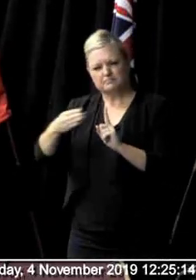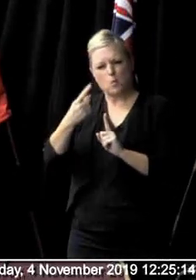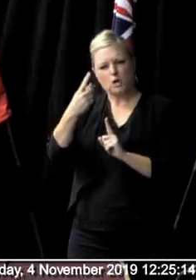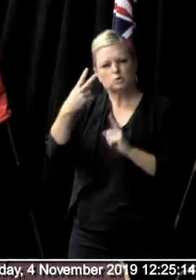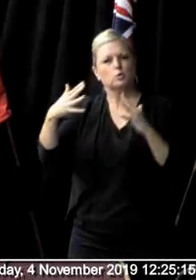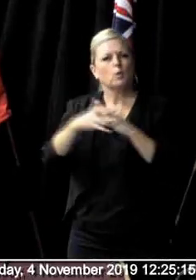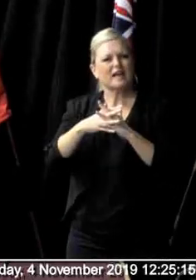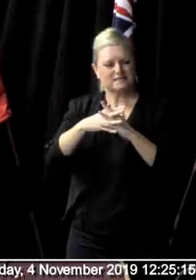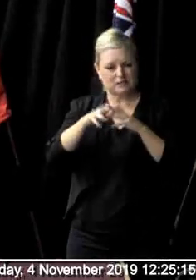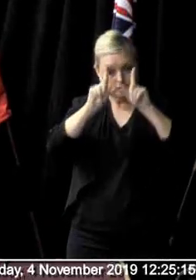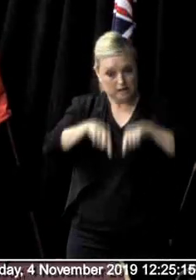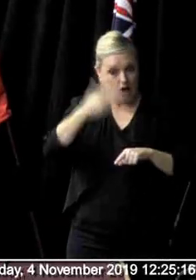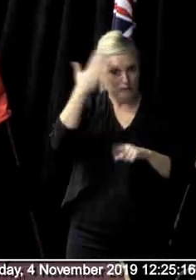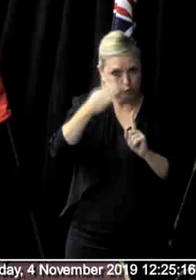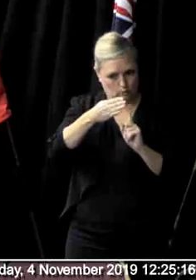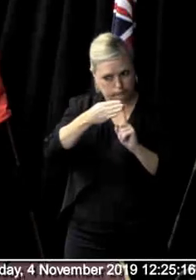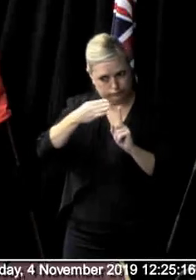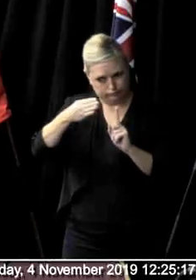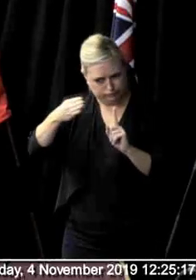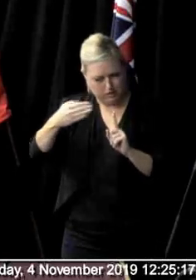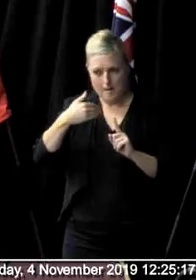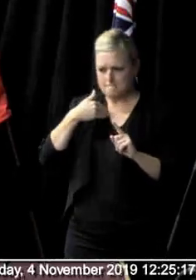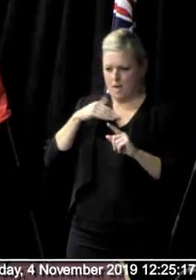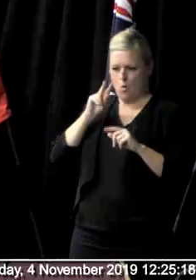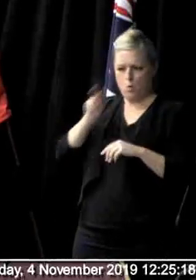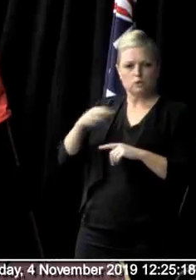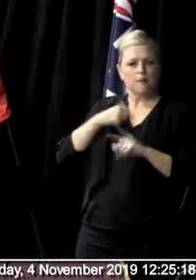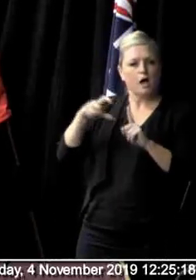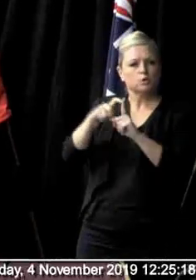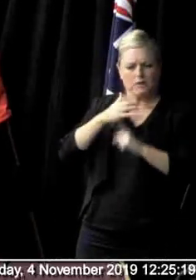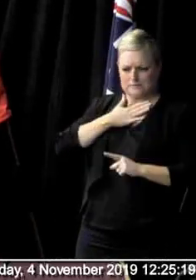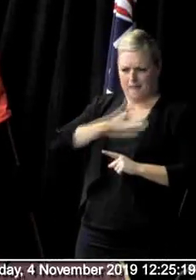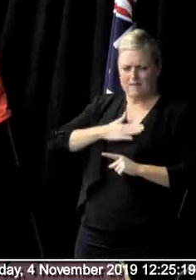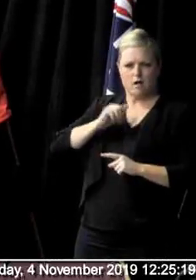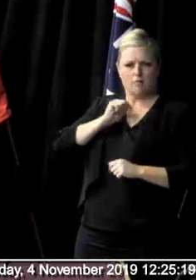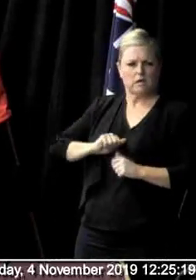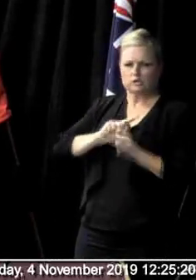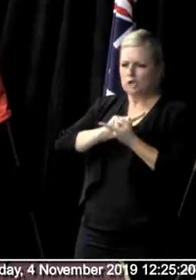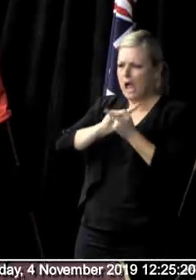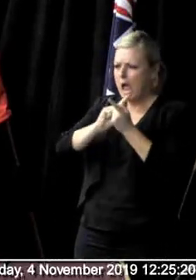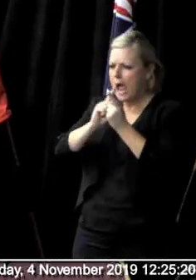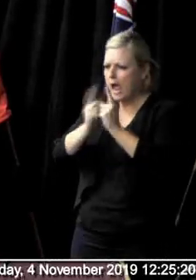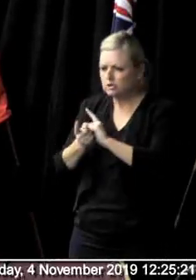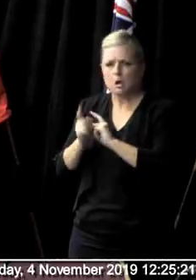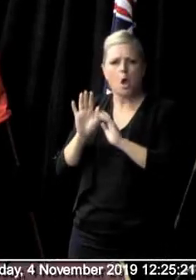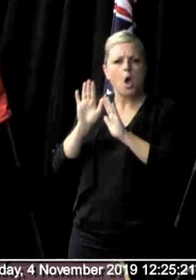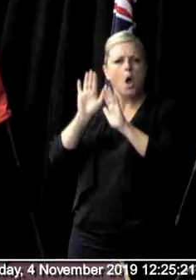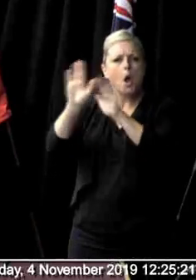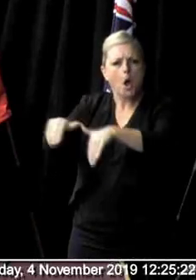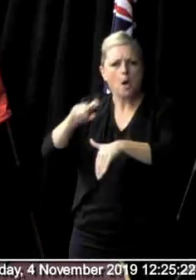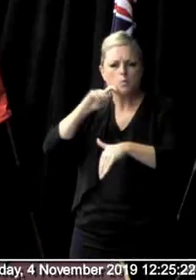She was screaming, slamming doors, she was in her room yelling “sit”,